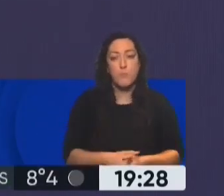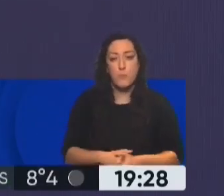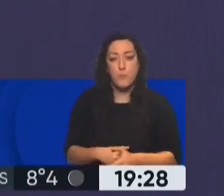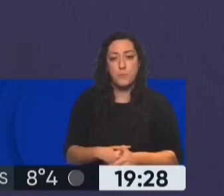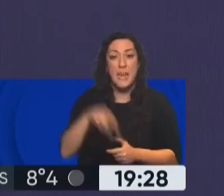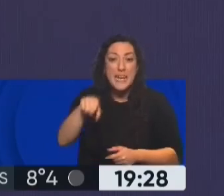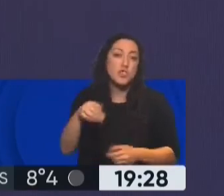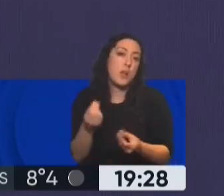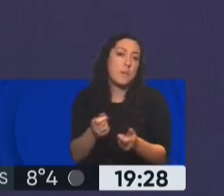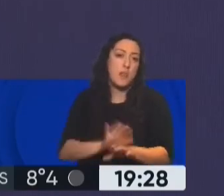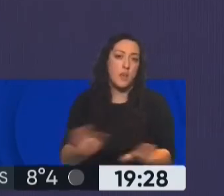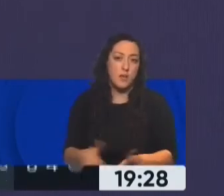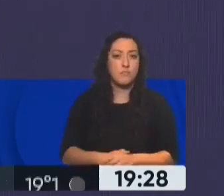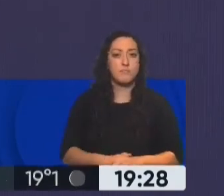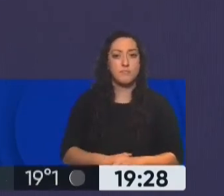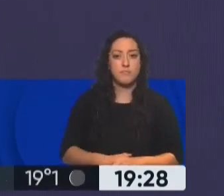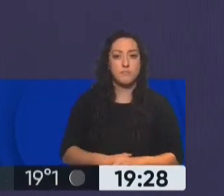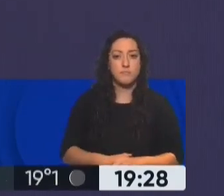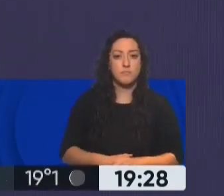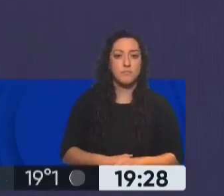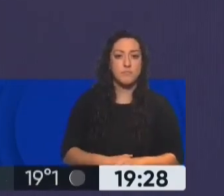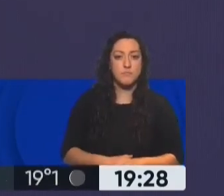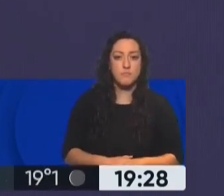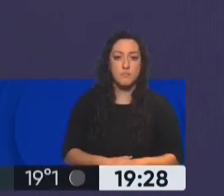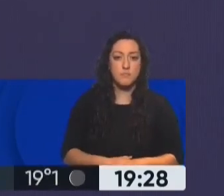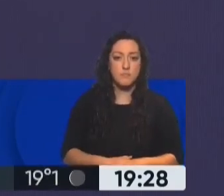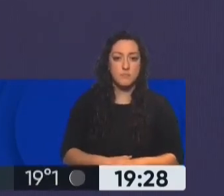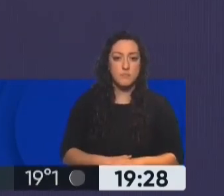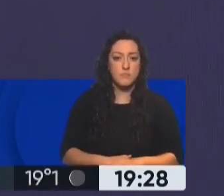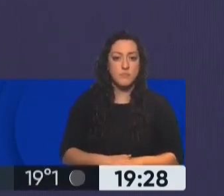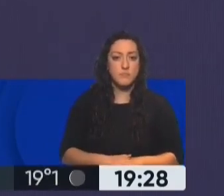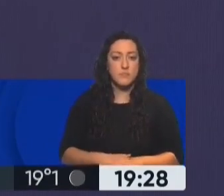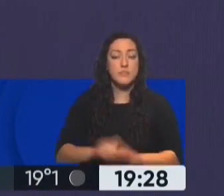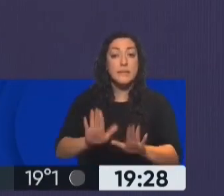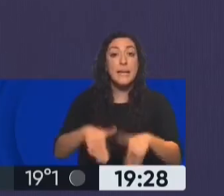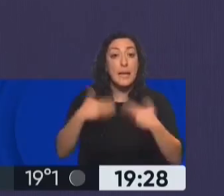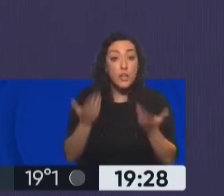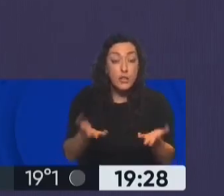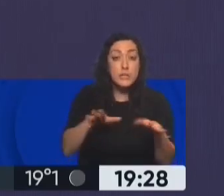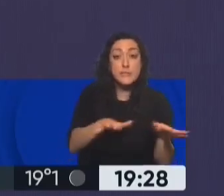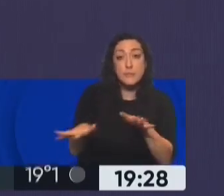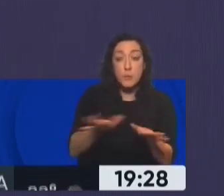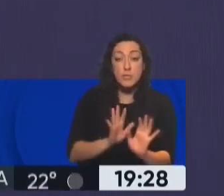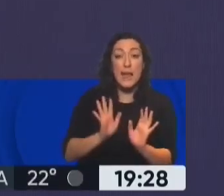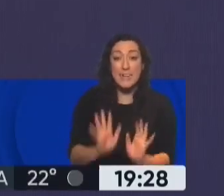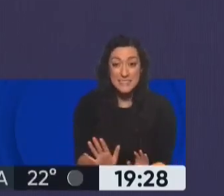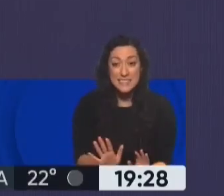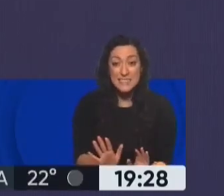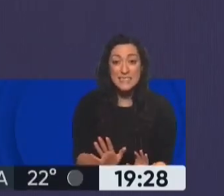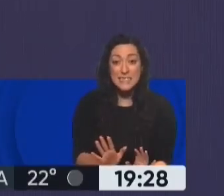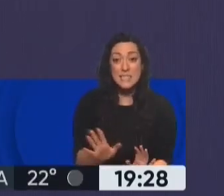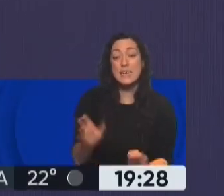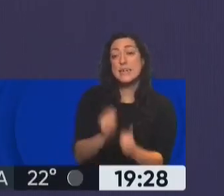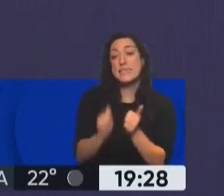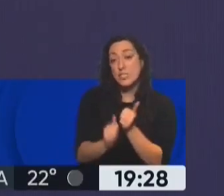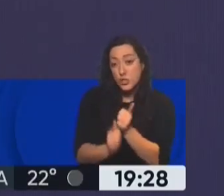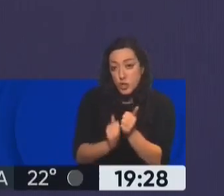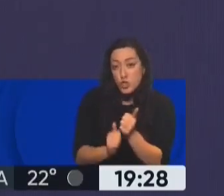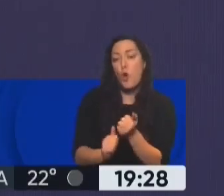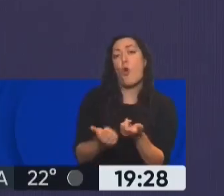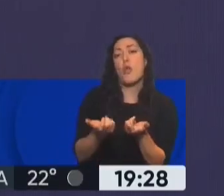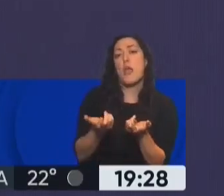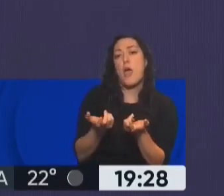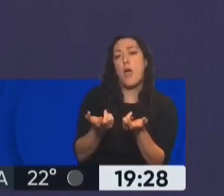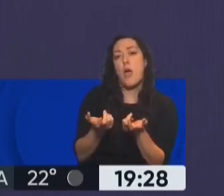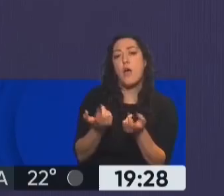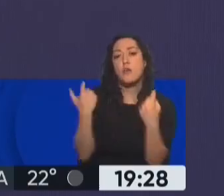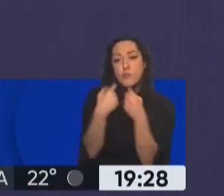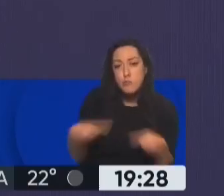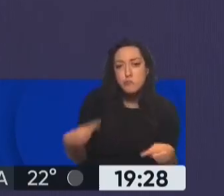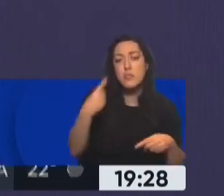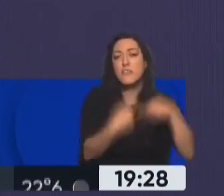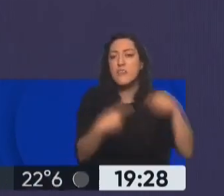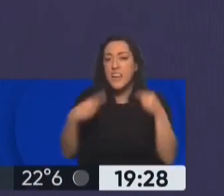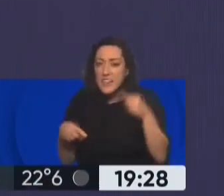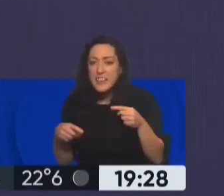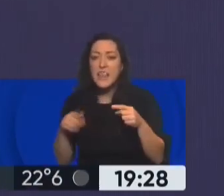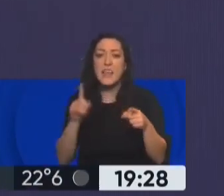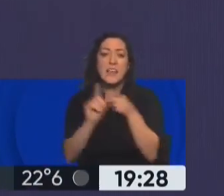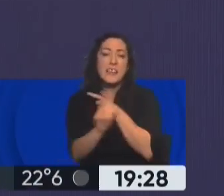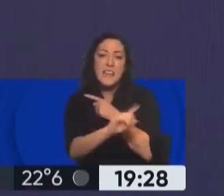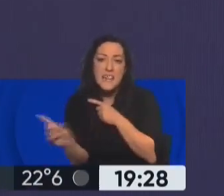So, in the face of this situation, different types of goods of indirect exchange appeared throughout history and they were designated money.